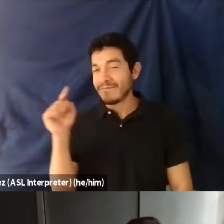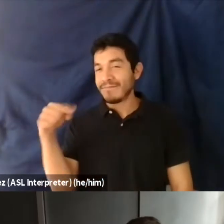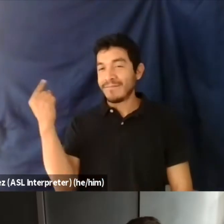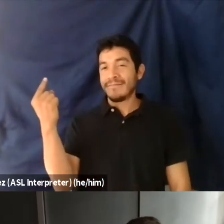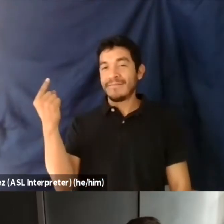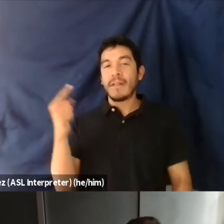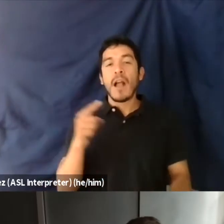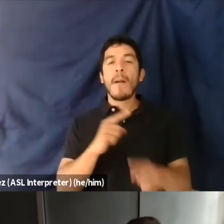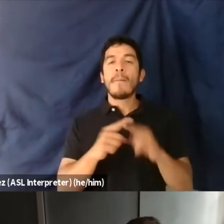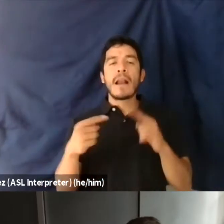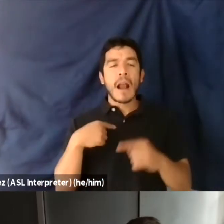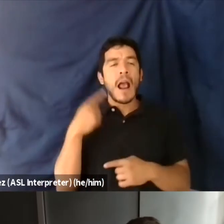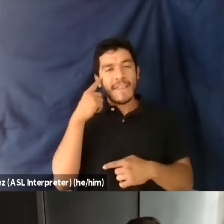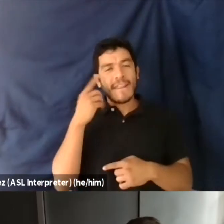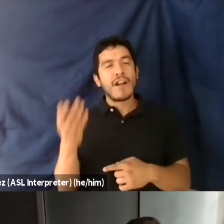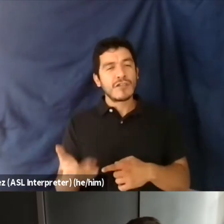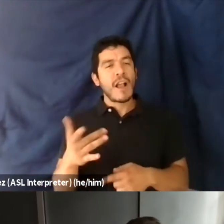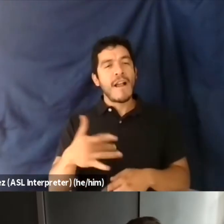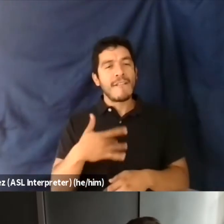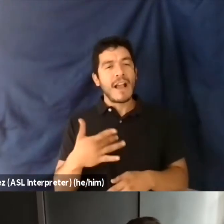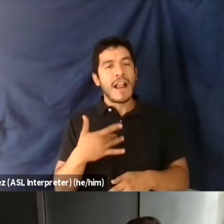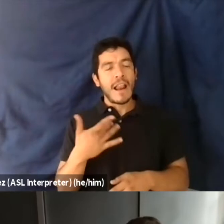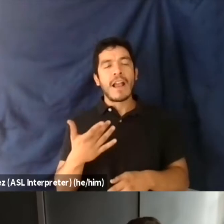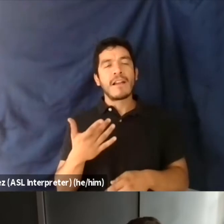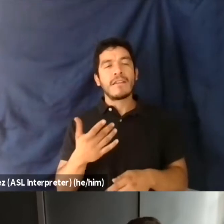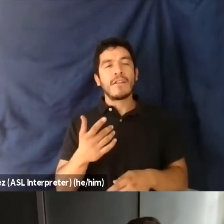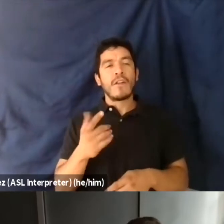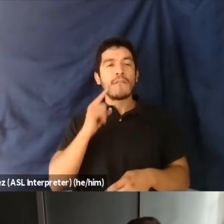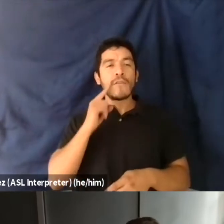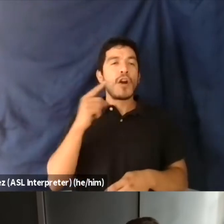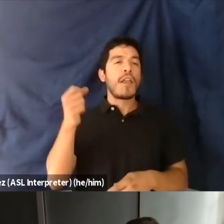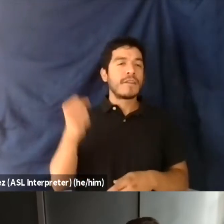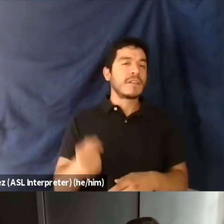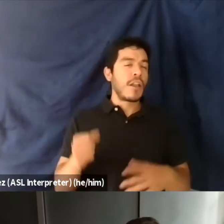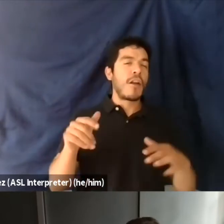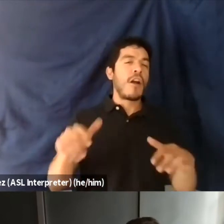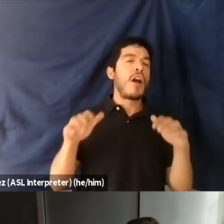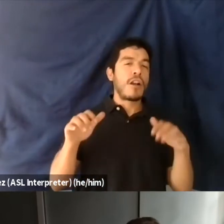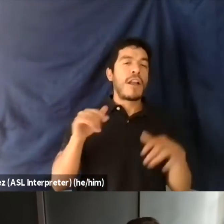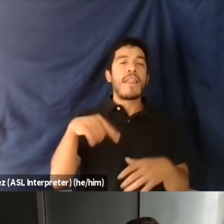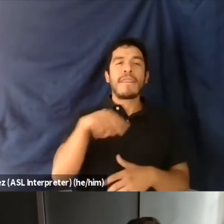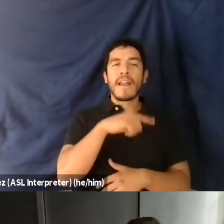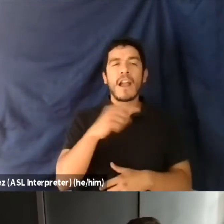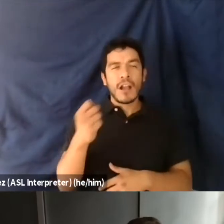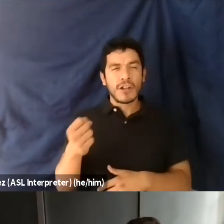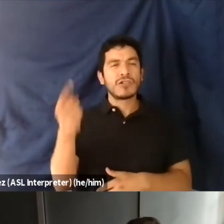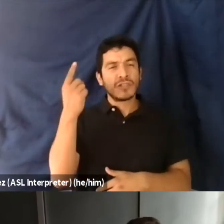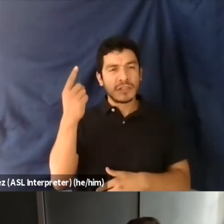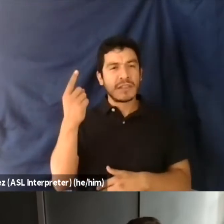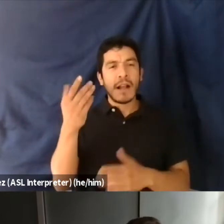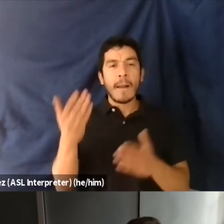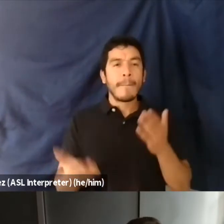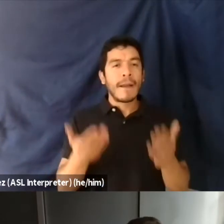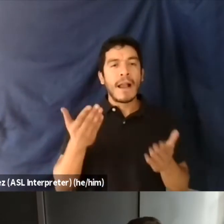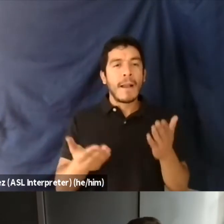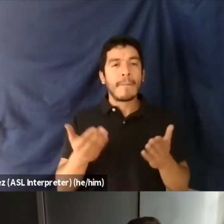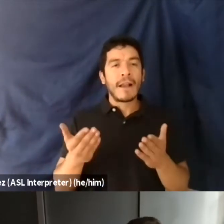there is a feeling amongst Southern audiences that like they understand maybe when to laugh,